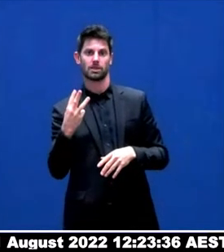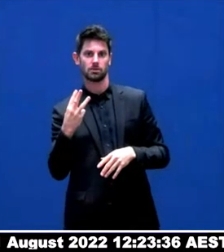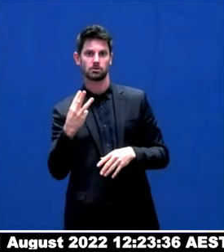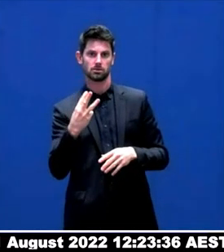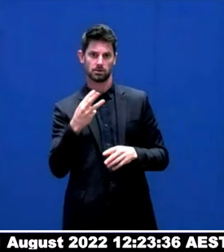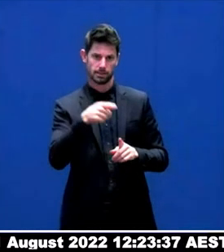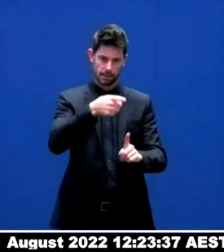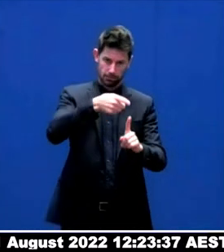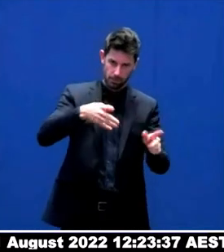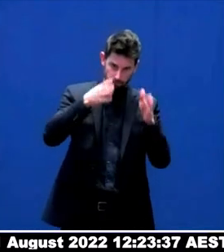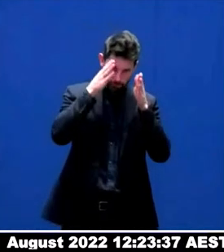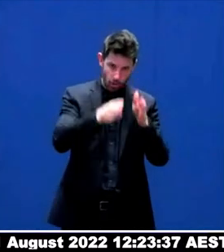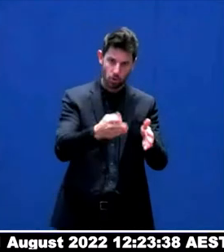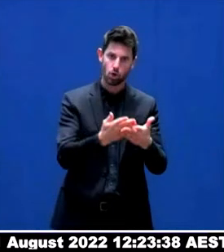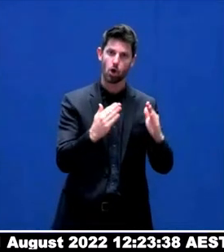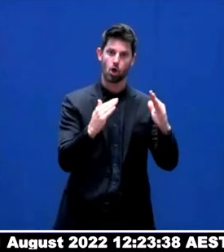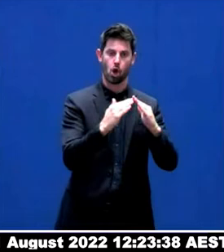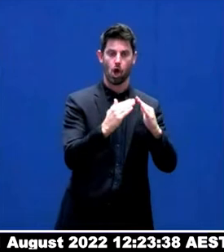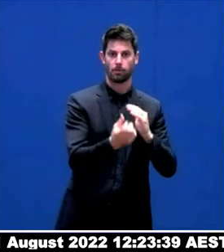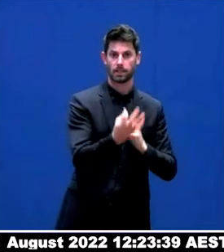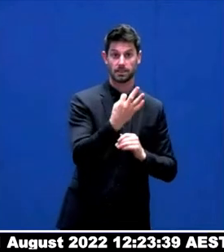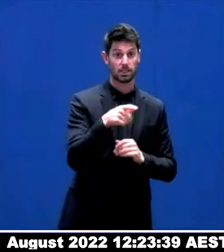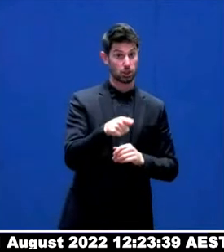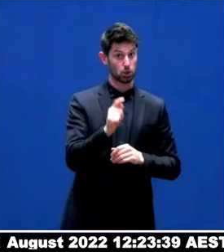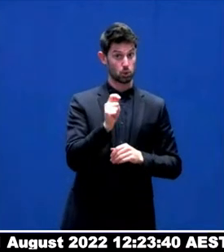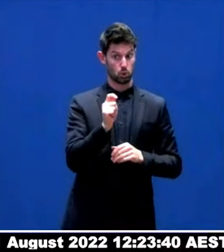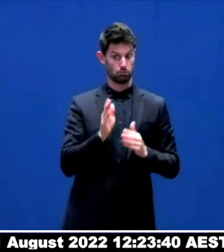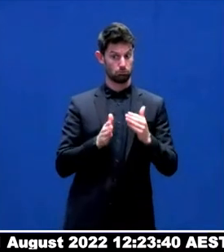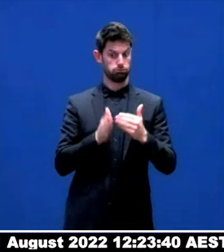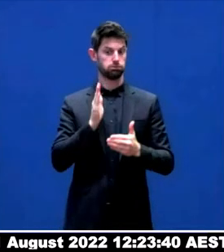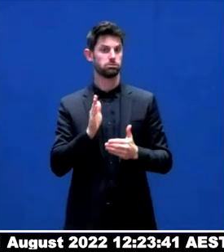based on the dates as you'd be aware, will be coming to a close June next year.